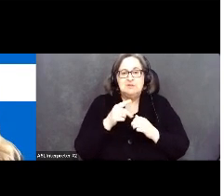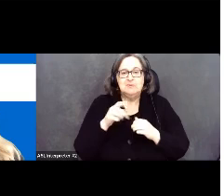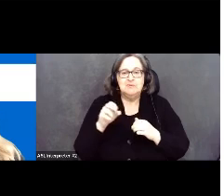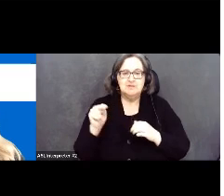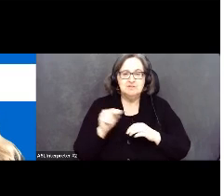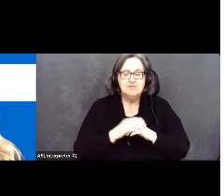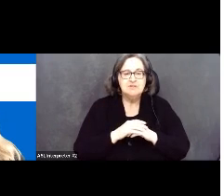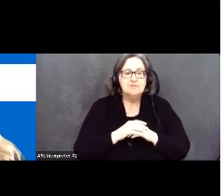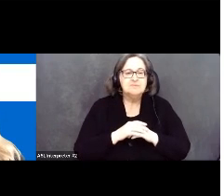Next slide.